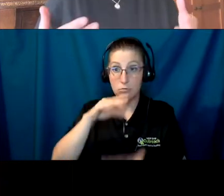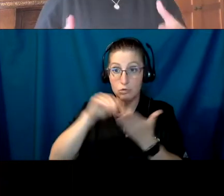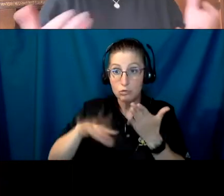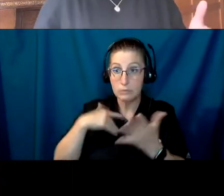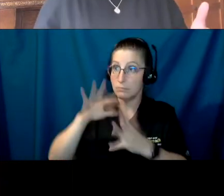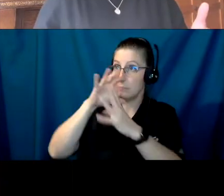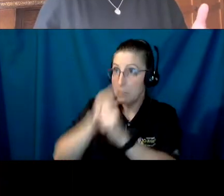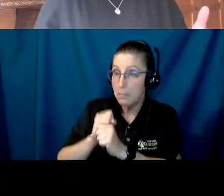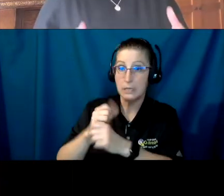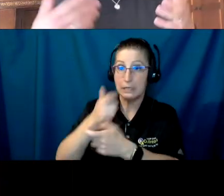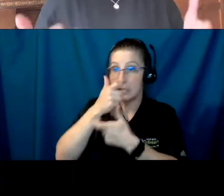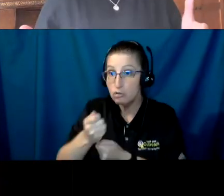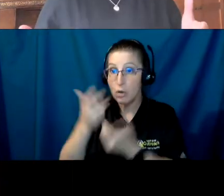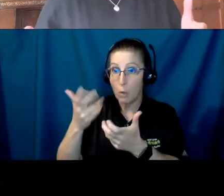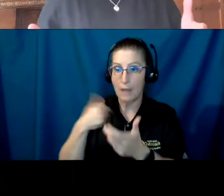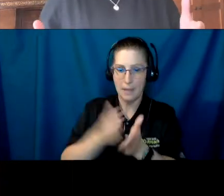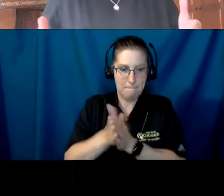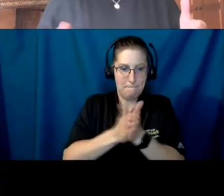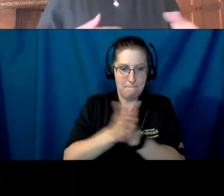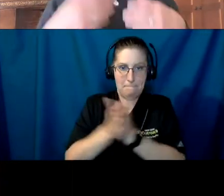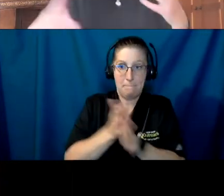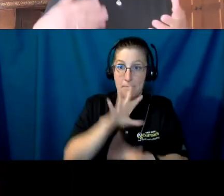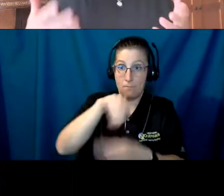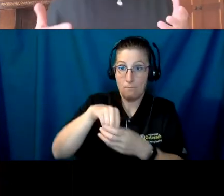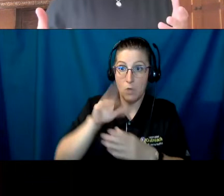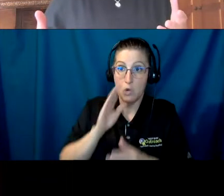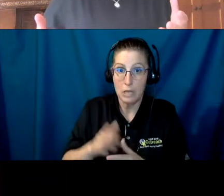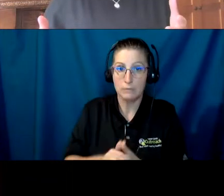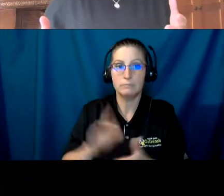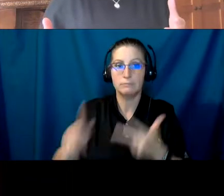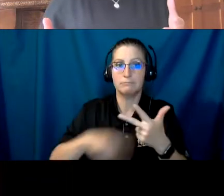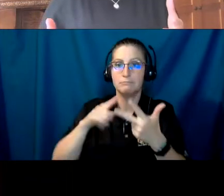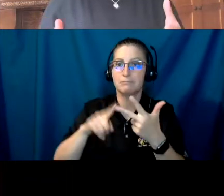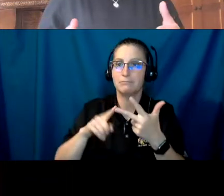would want to engage in, they'd be motivated to join, and then the people in the environment,